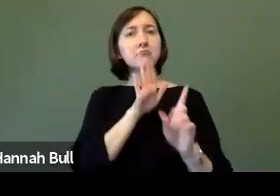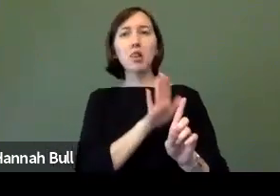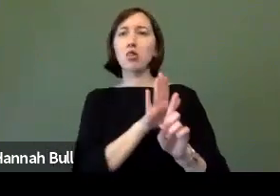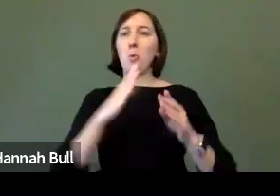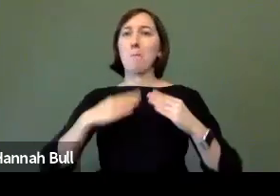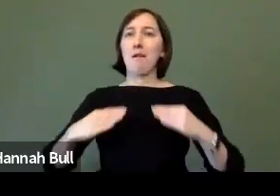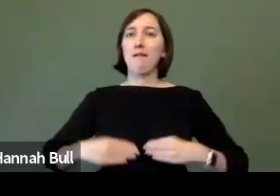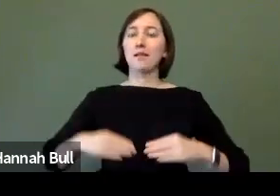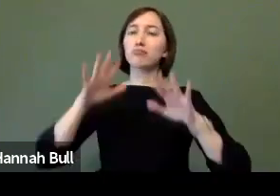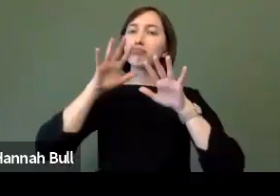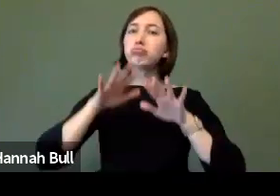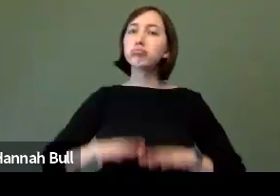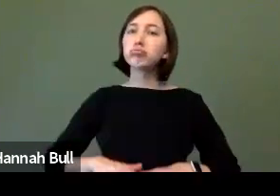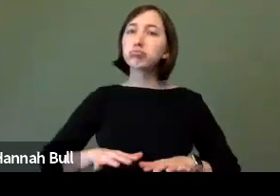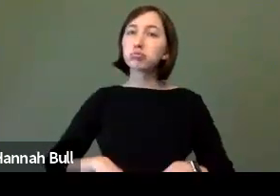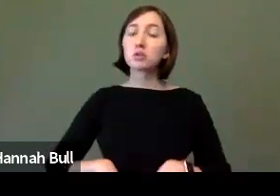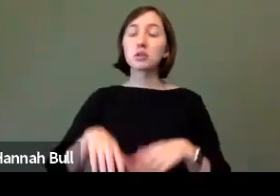The part of our brain that associates memories and music